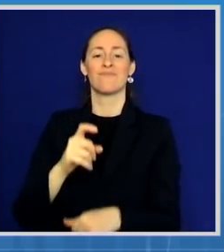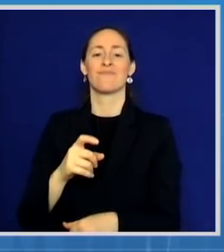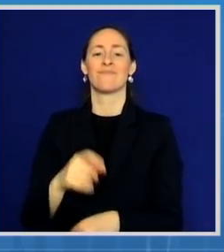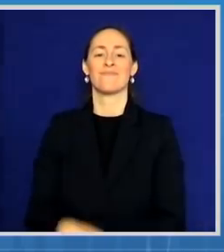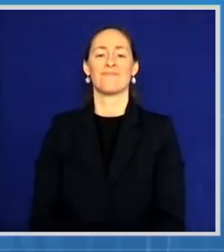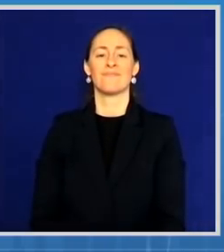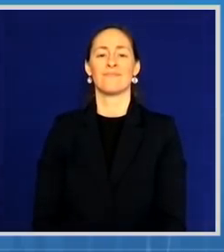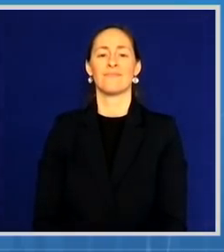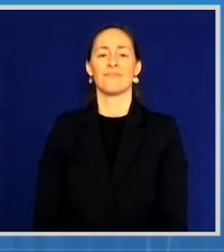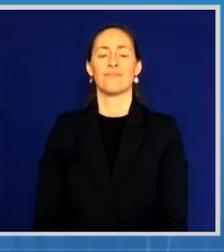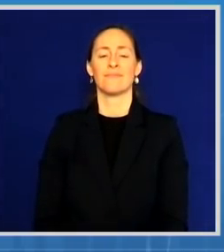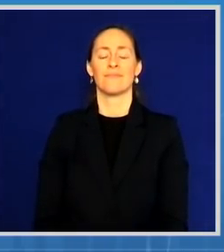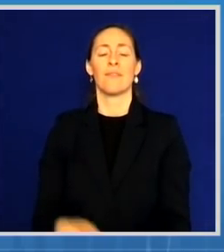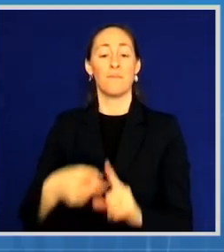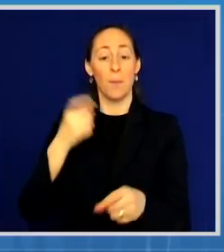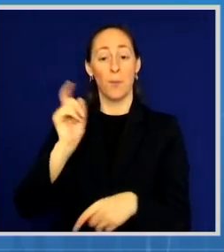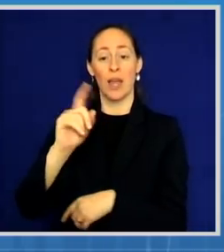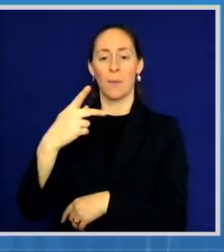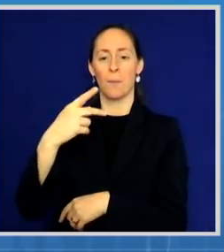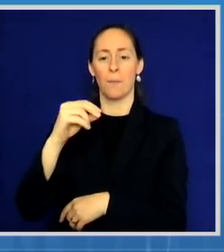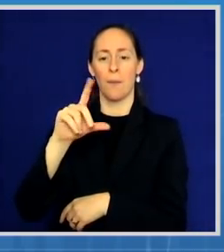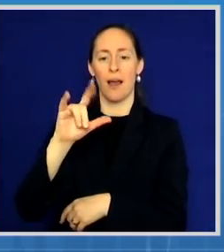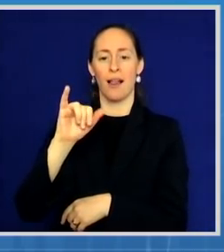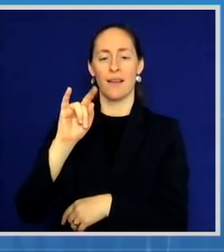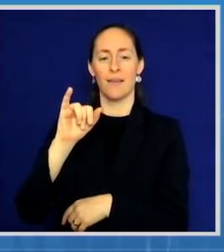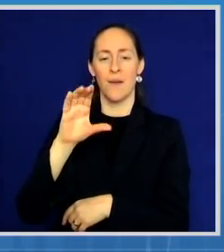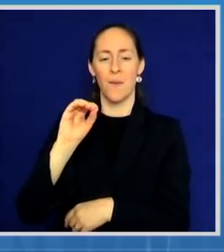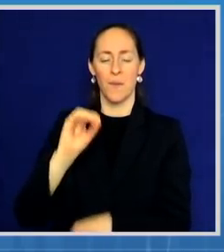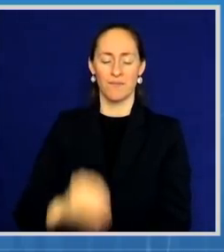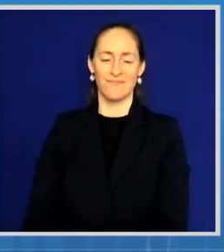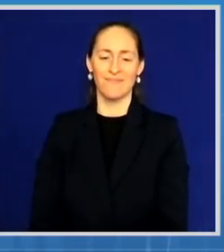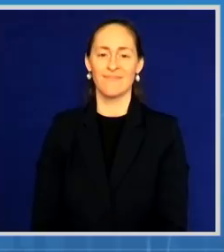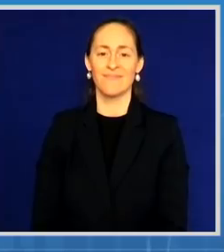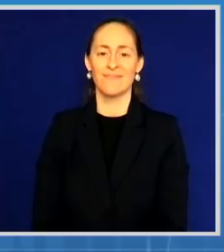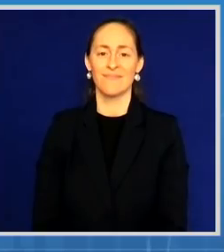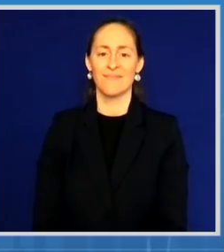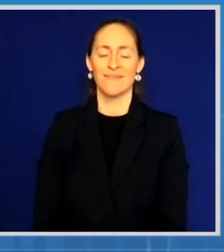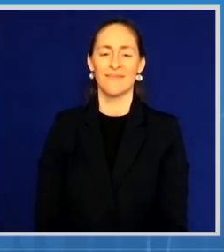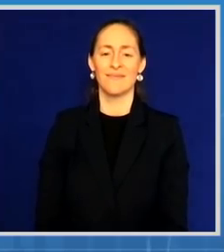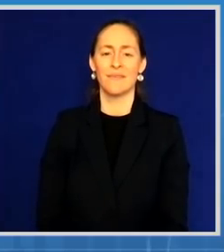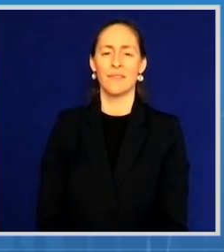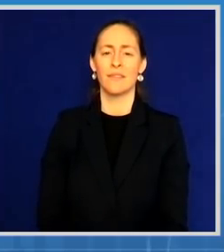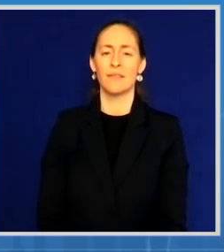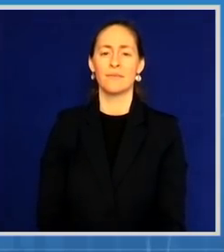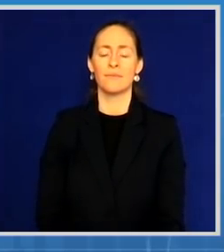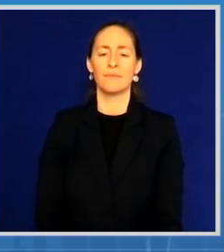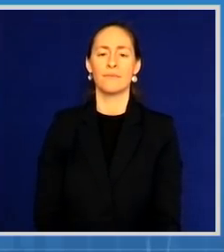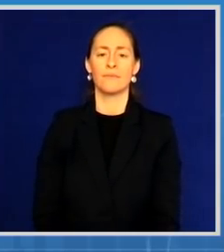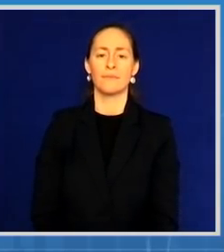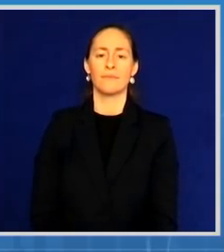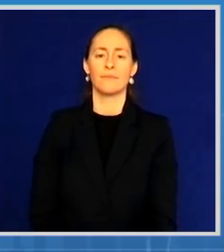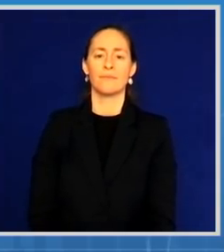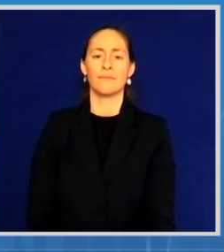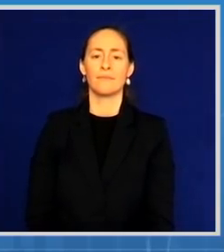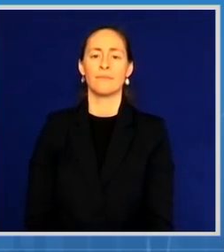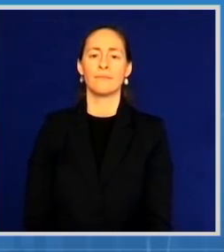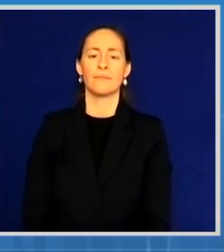The Press: Hi. I just wanted to drill down a little bit more into that. So we are seeing a growing gap in vaccine rates,